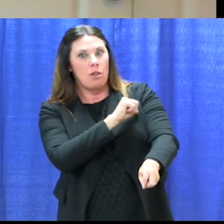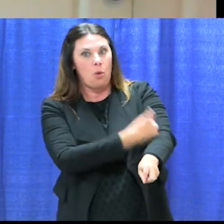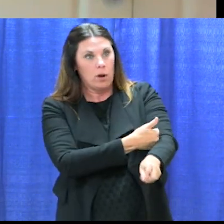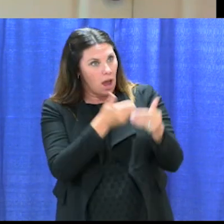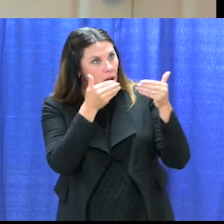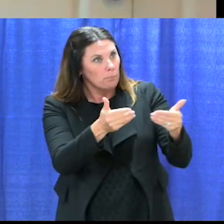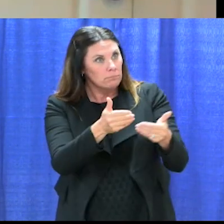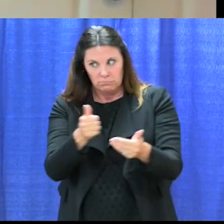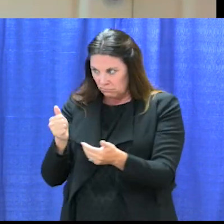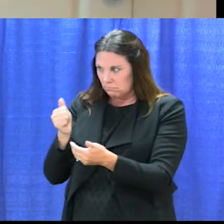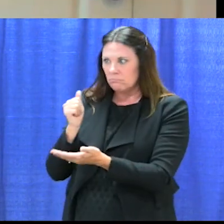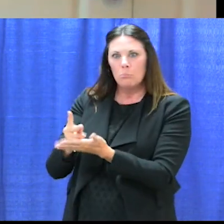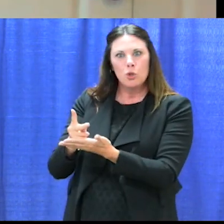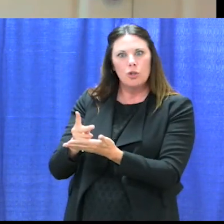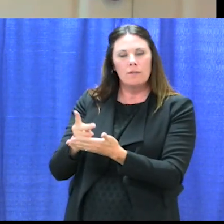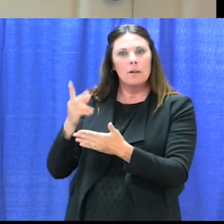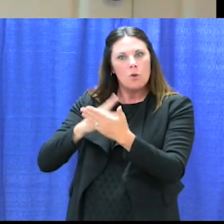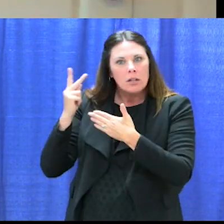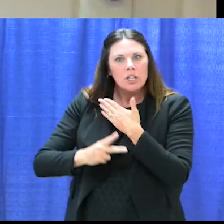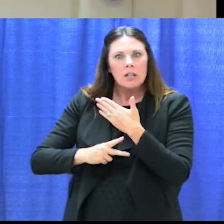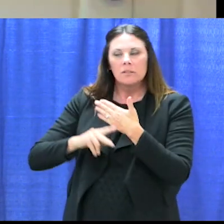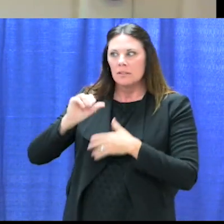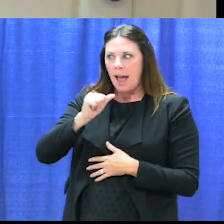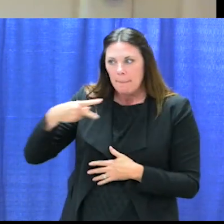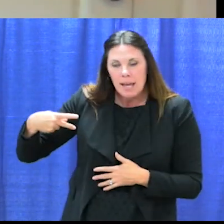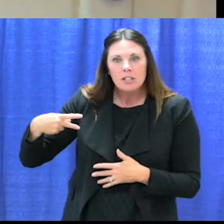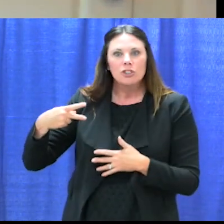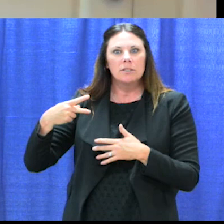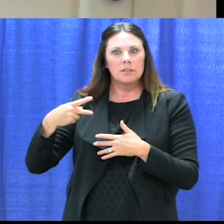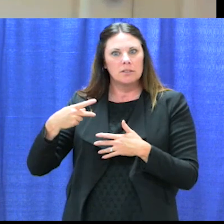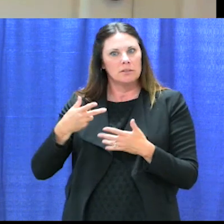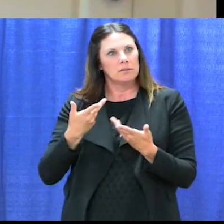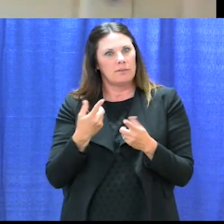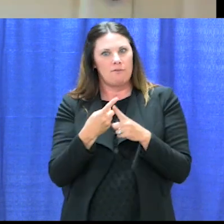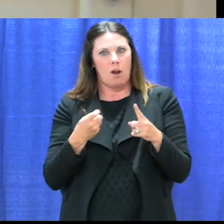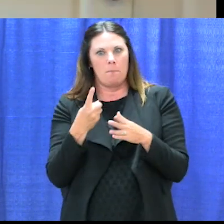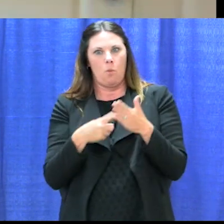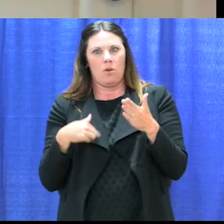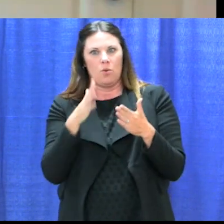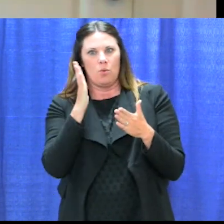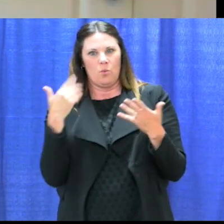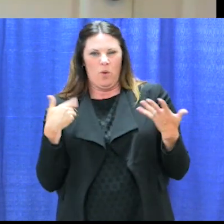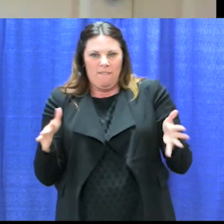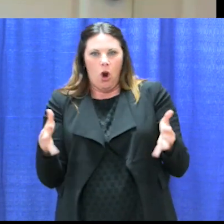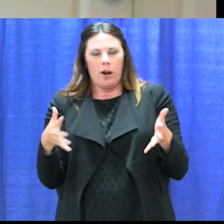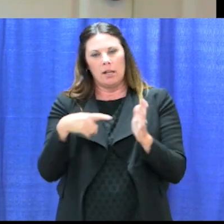applicants and projects as described in a proposal that we've set out.